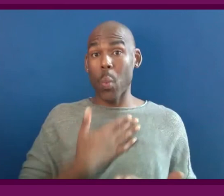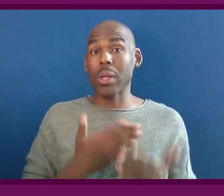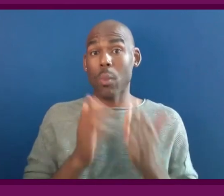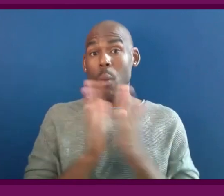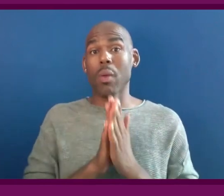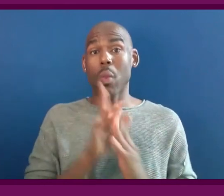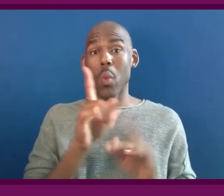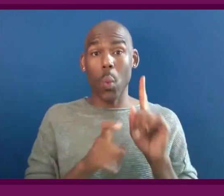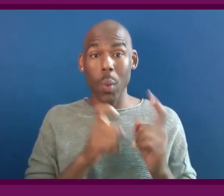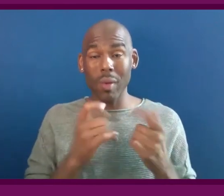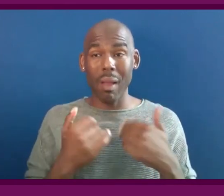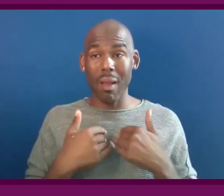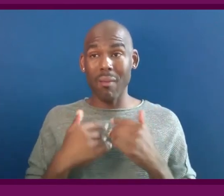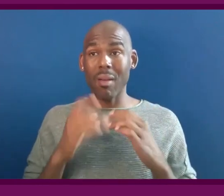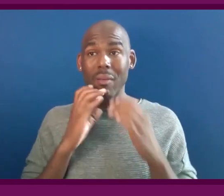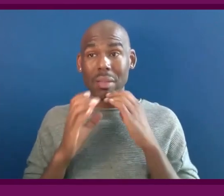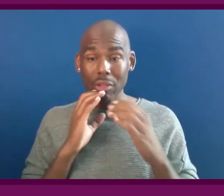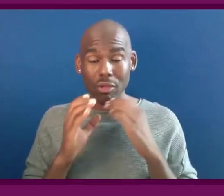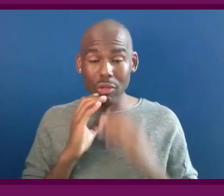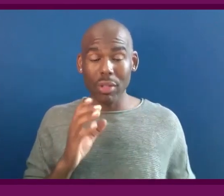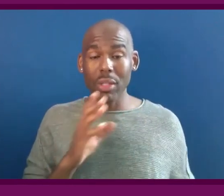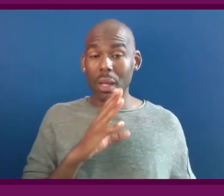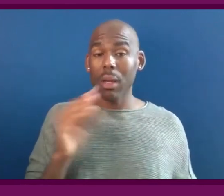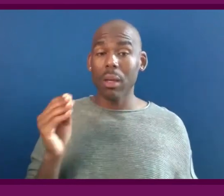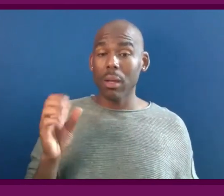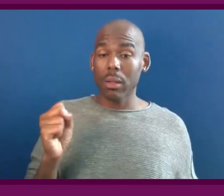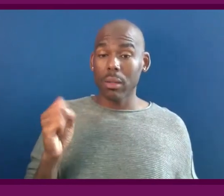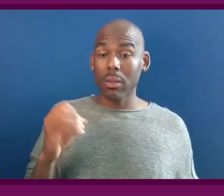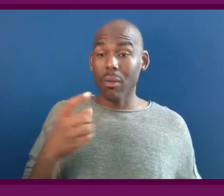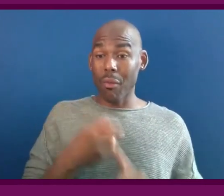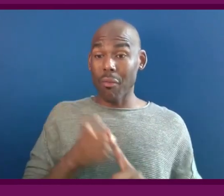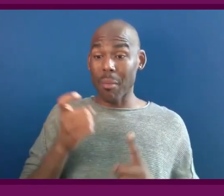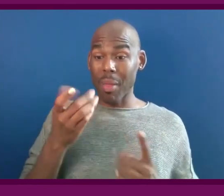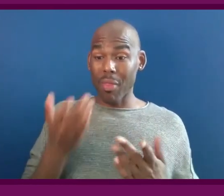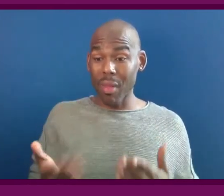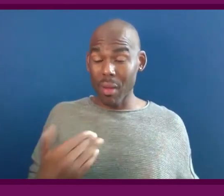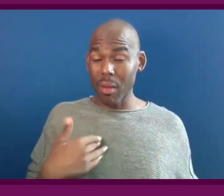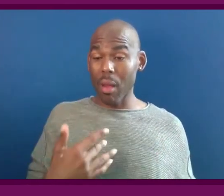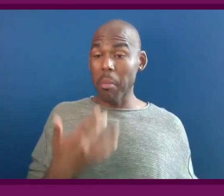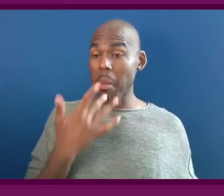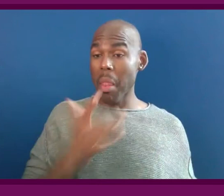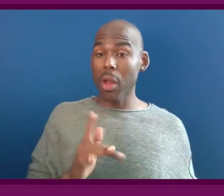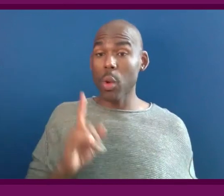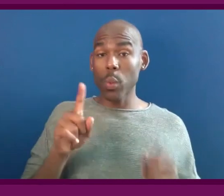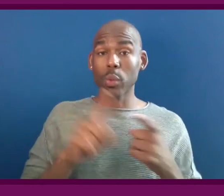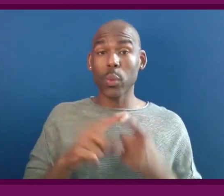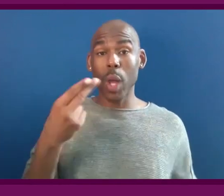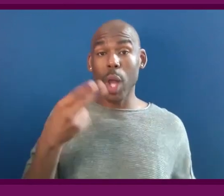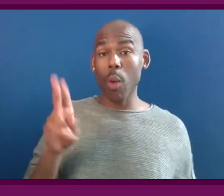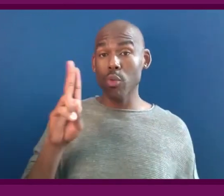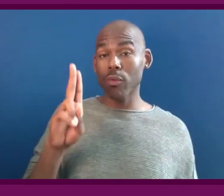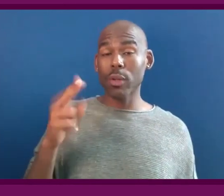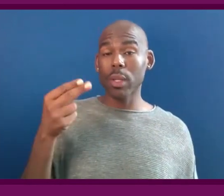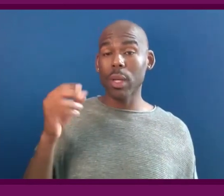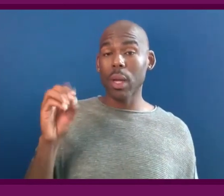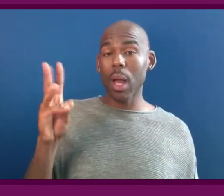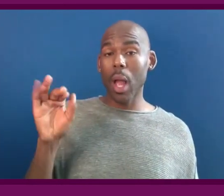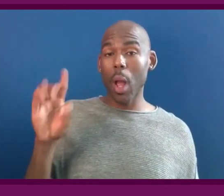questions, be willing to have that conversation. Kamilah Martin-Proctor: And so from there I'm lucky enough to have gone to Howard University.